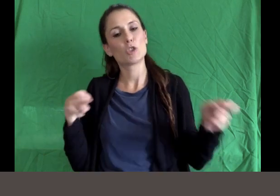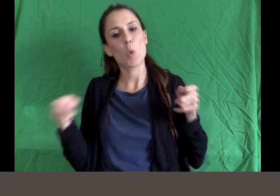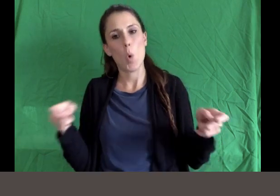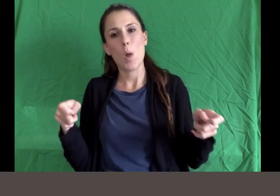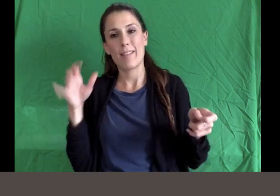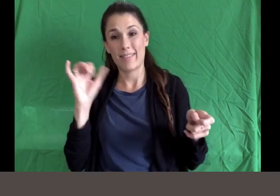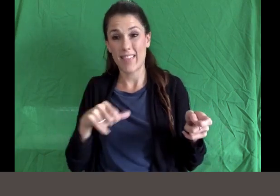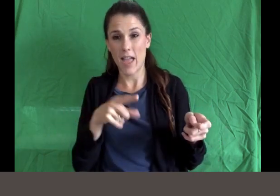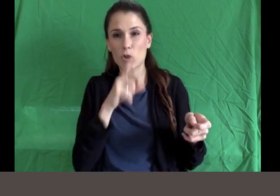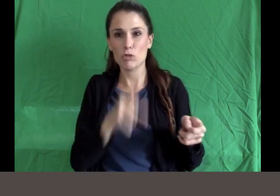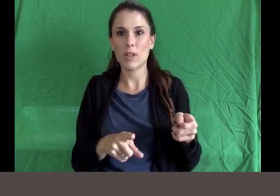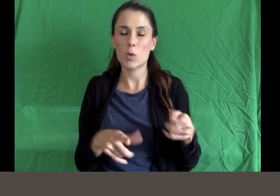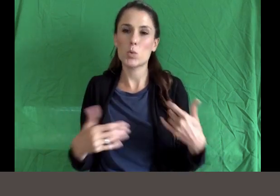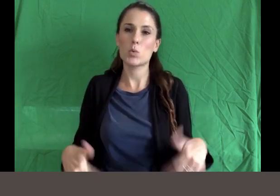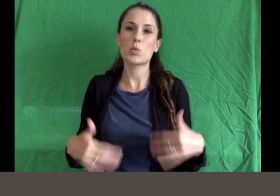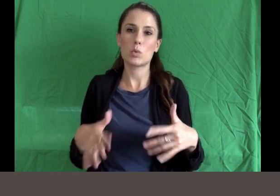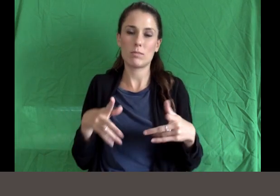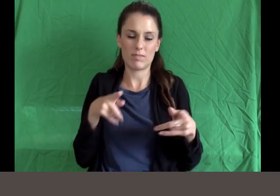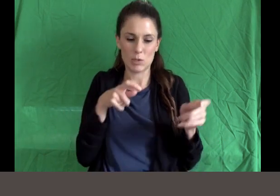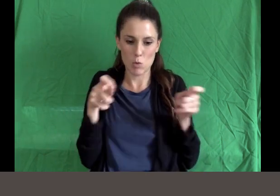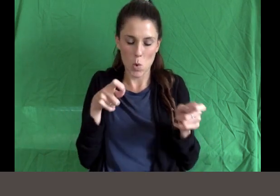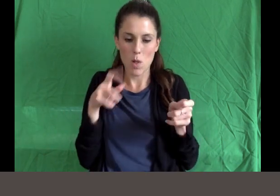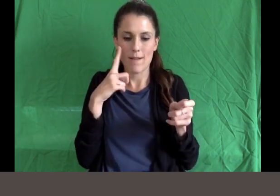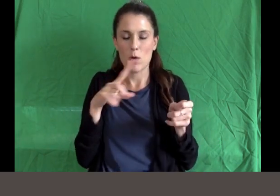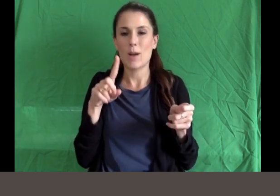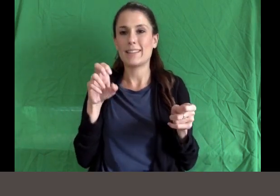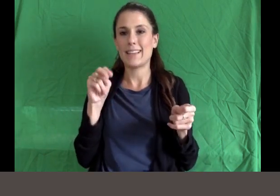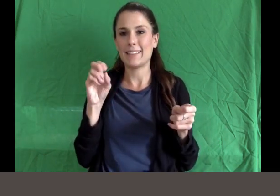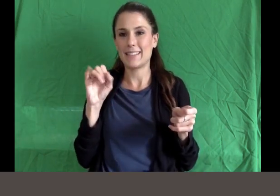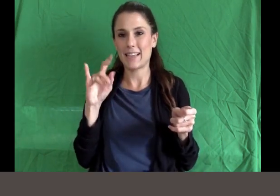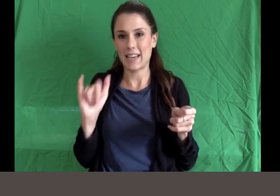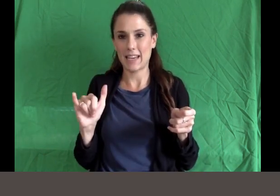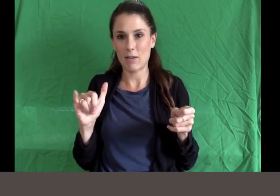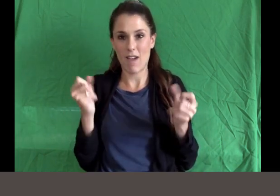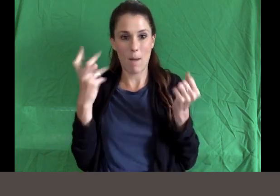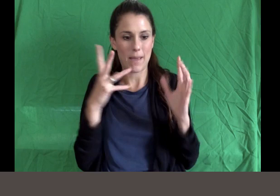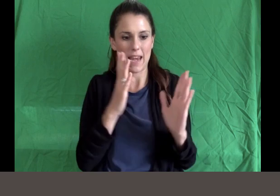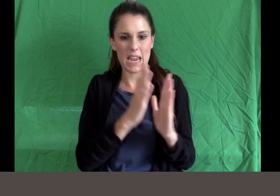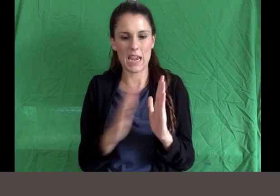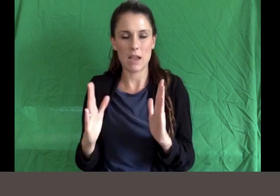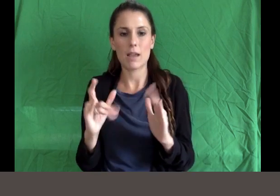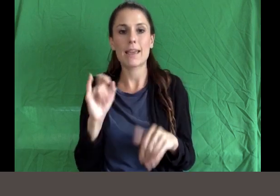i could say give me a tick every zero point one units of pi and this is a representation of what